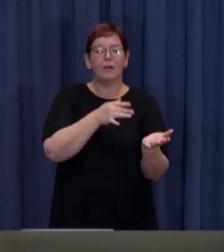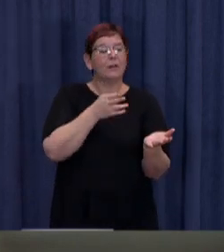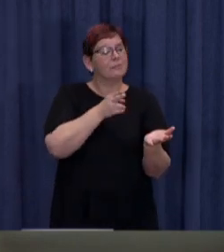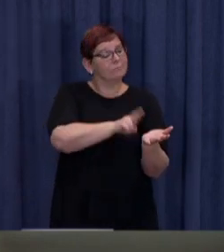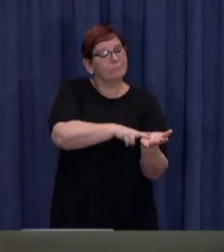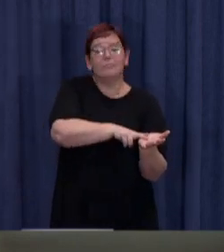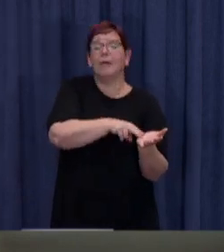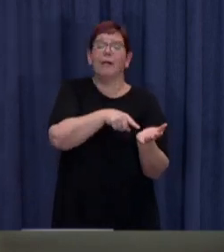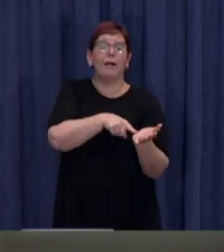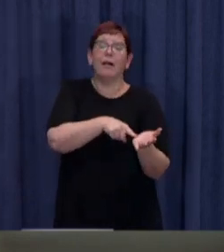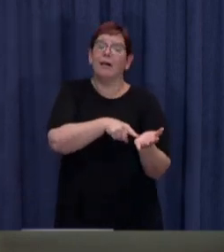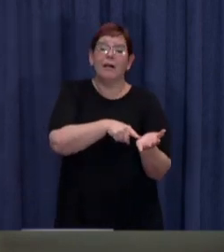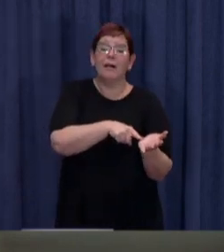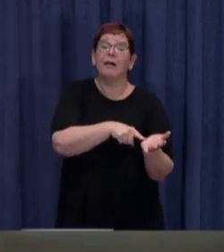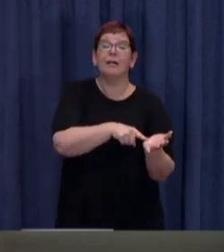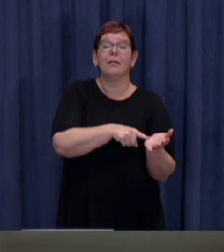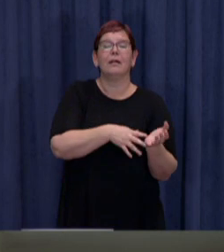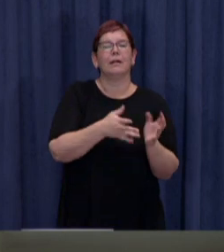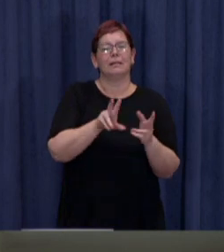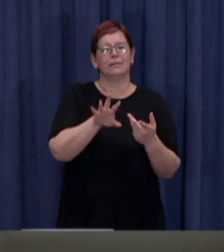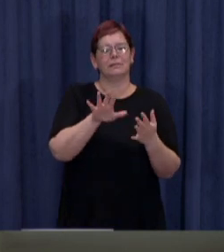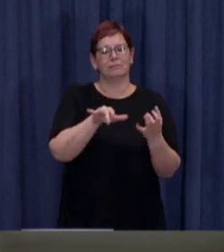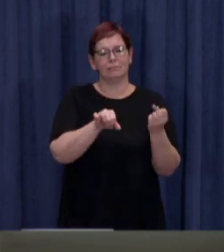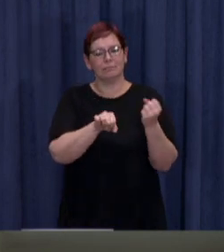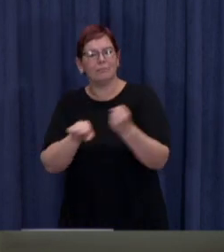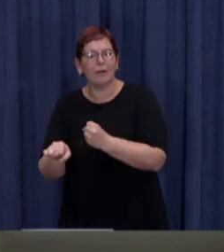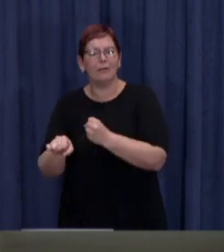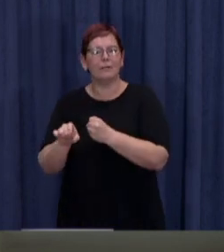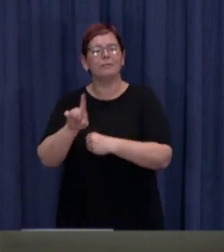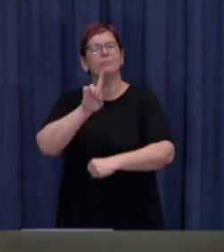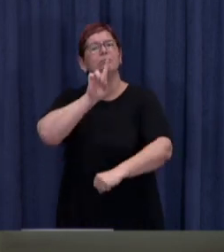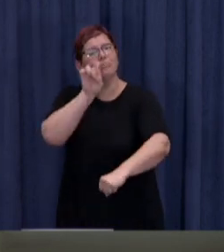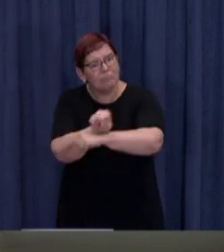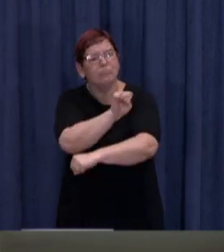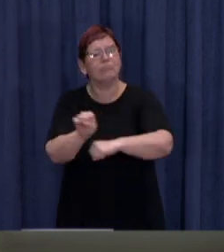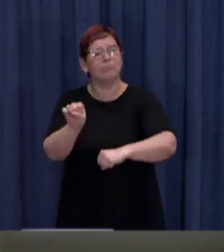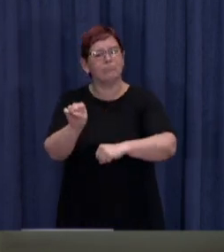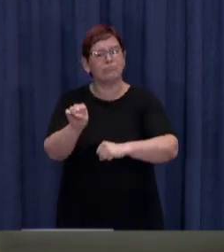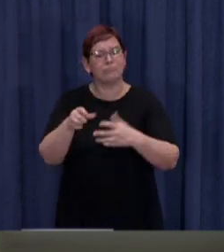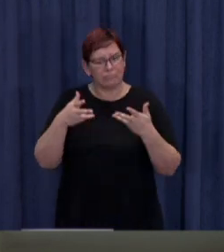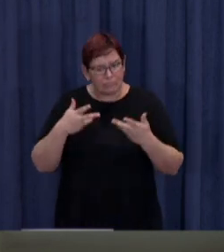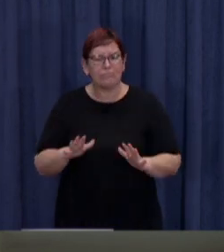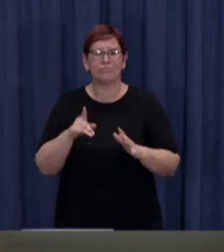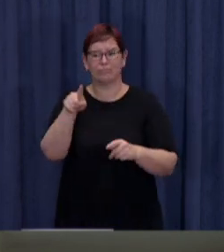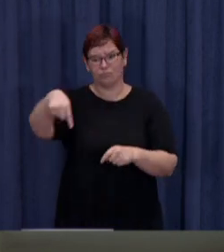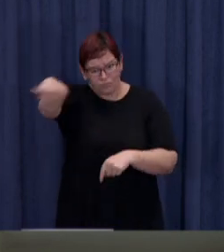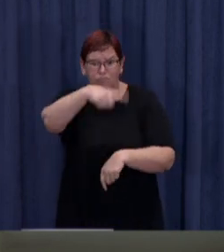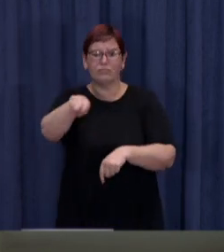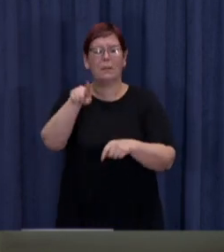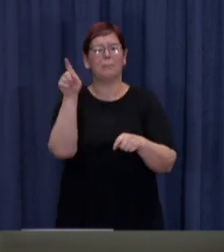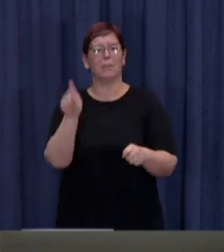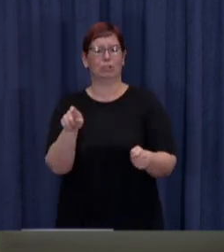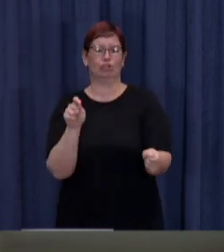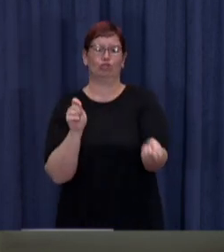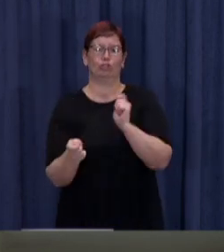in a transparent way facilitates the flexibility that we need to make sure we can do everything we can to defeat this virus.